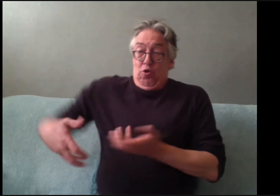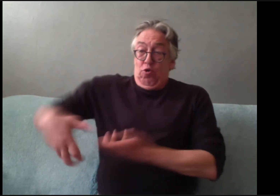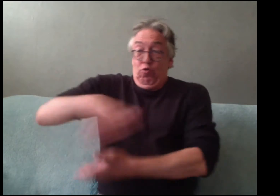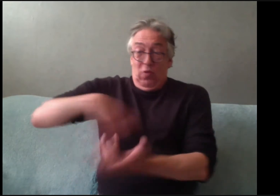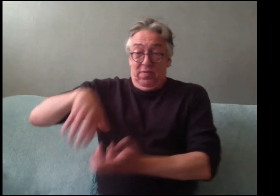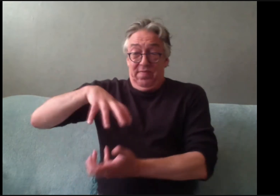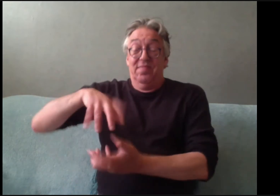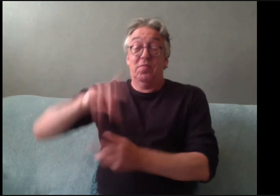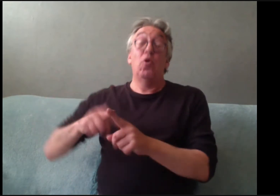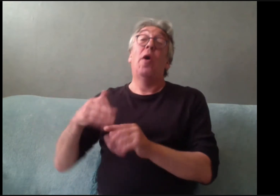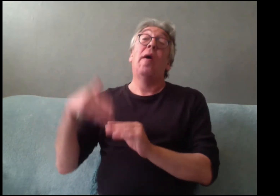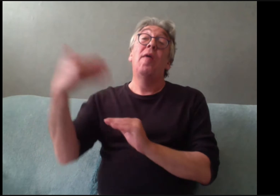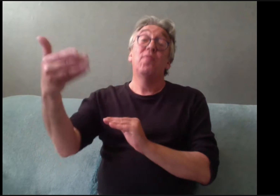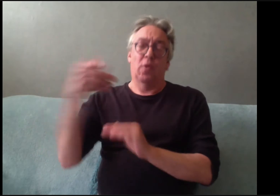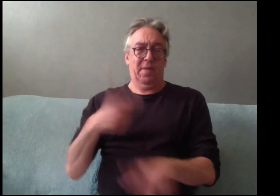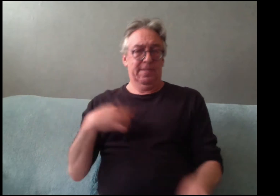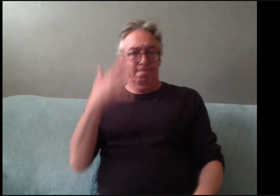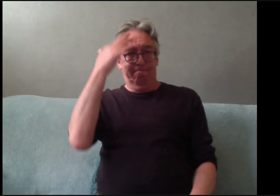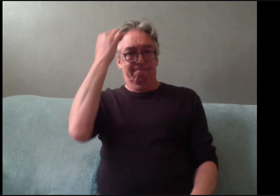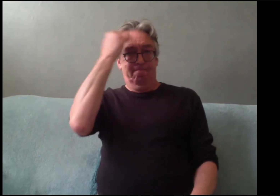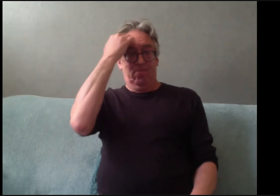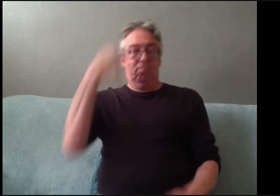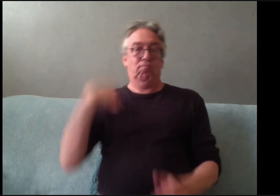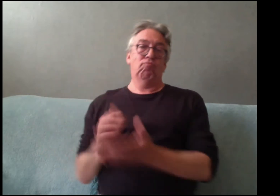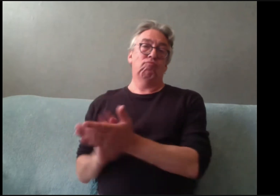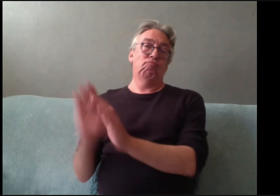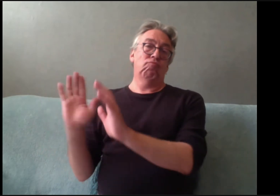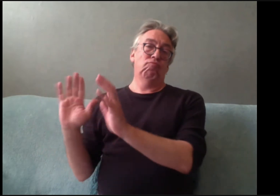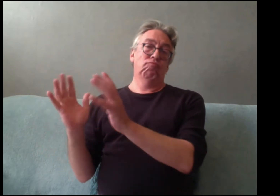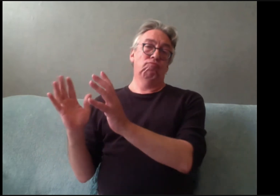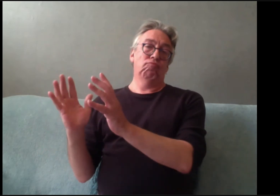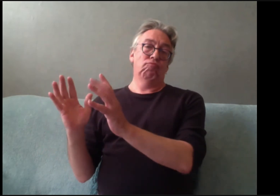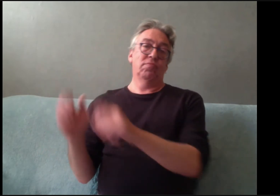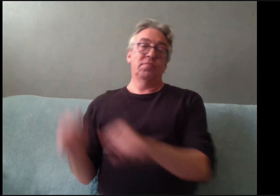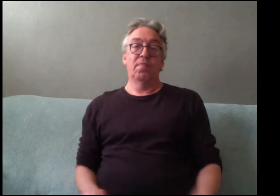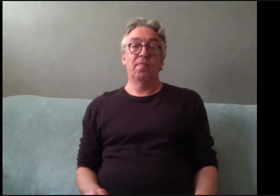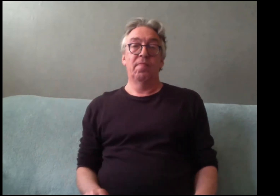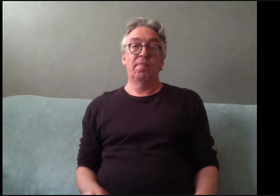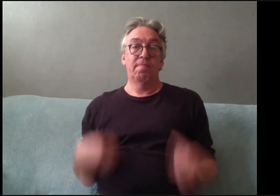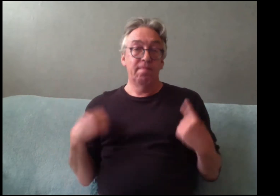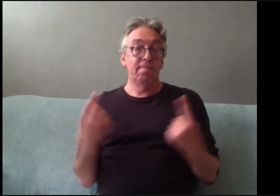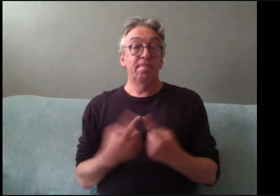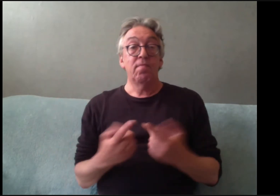The public authorities and carrying out concrete initiatives.